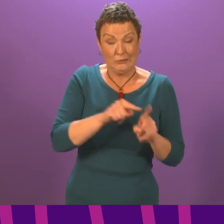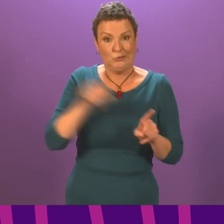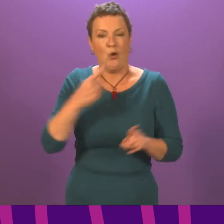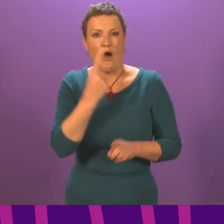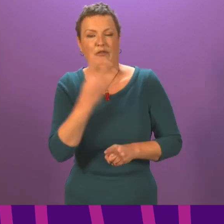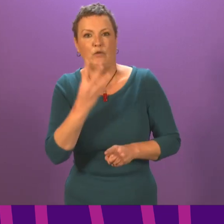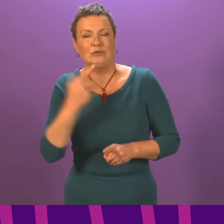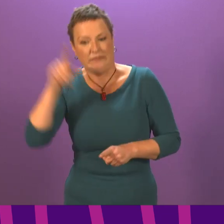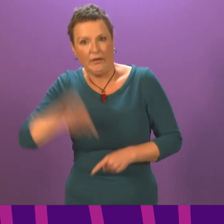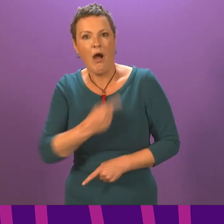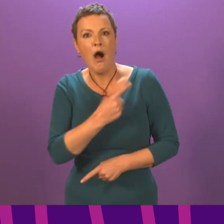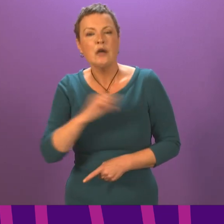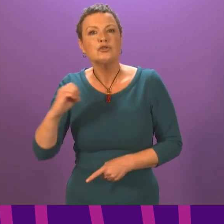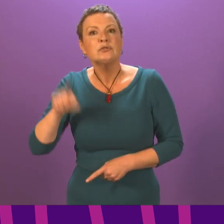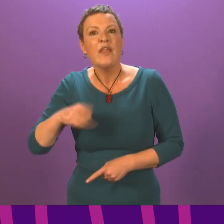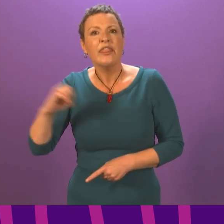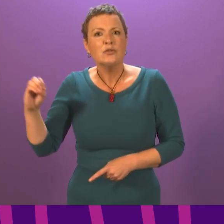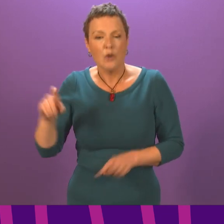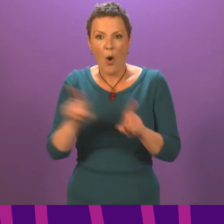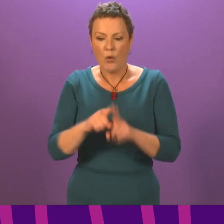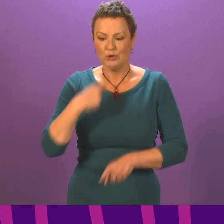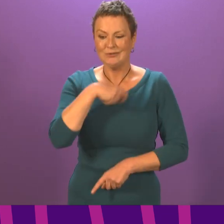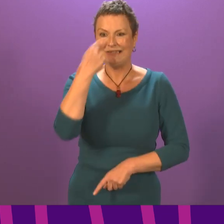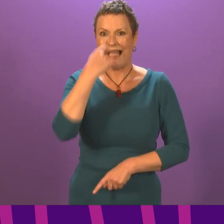Test positivity has also increased in both areas.